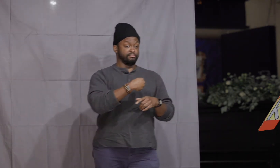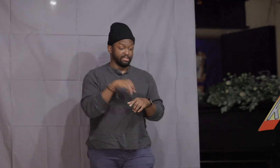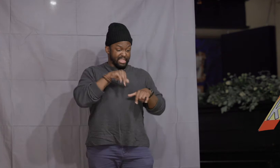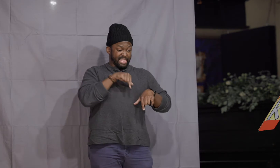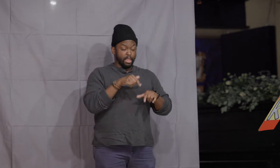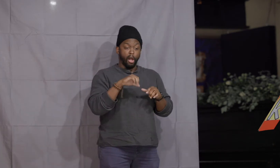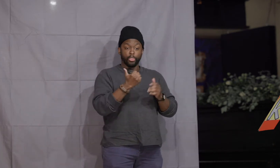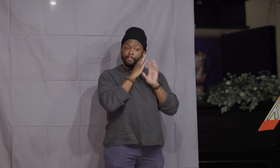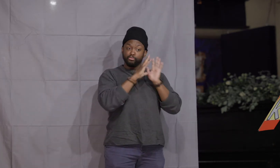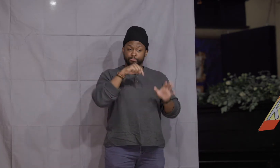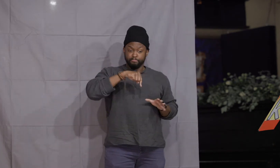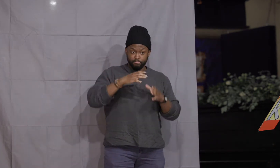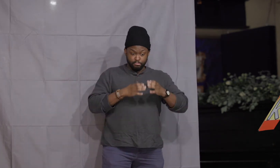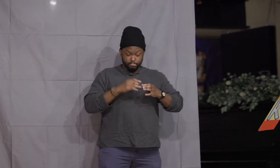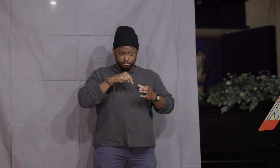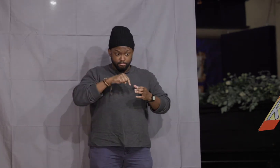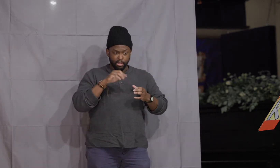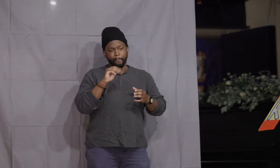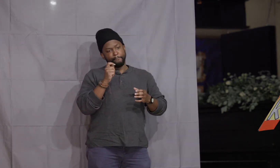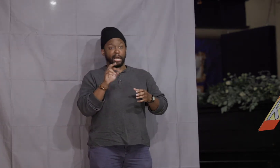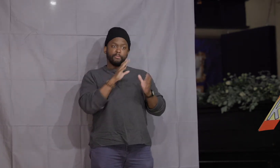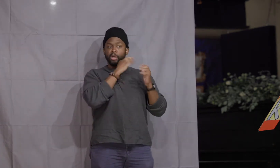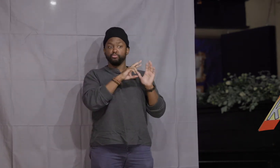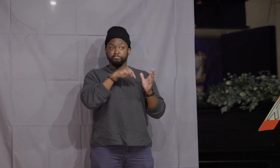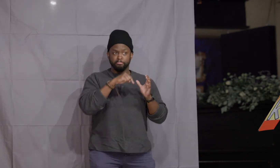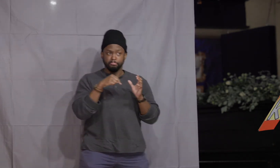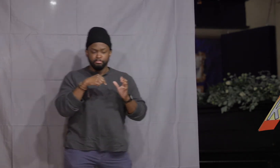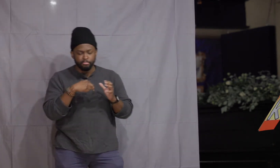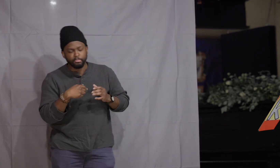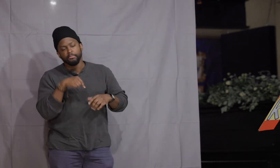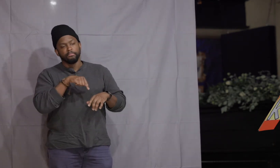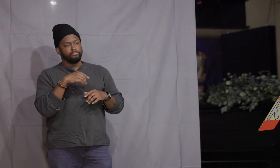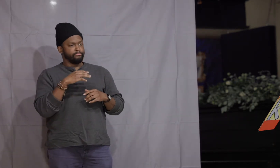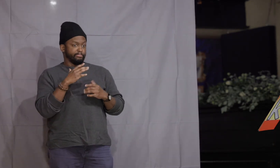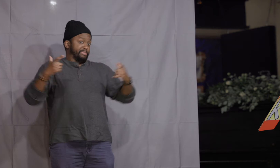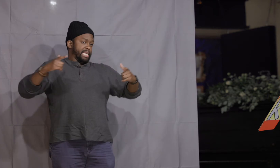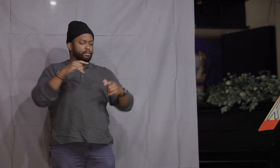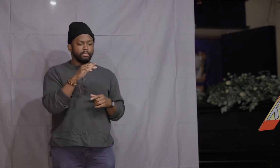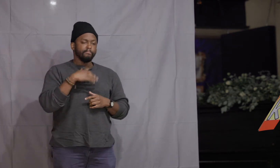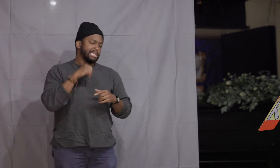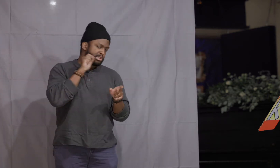I stayed in a living room space down the hall, and across from there, was a larger master bedroom